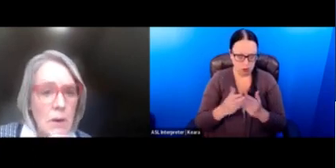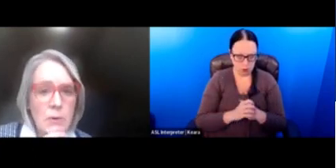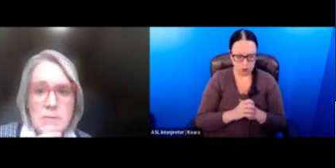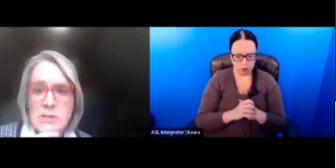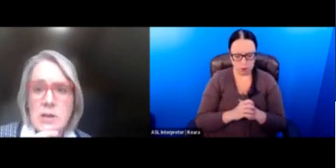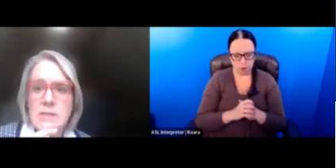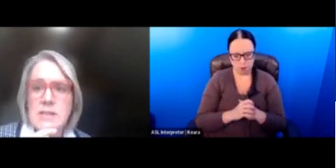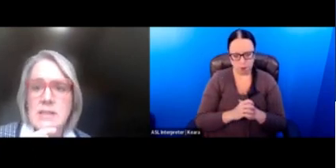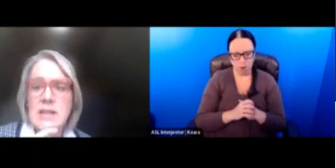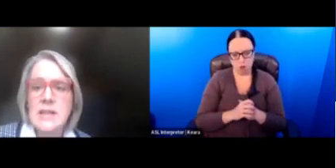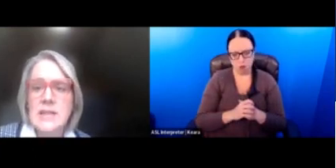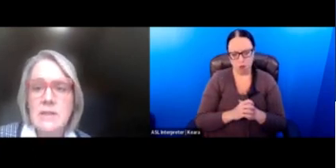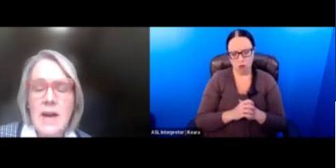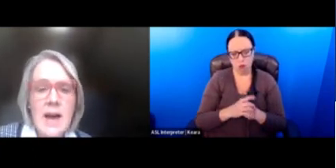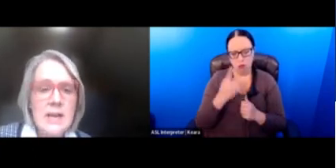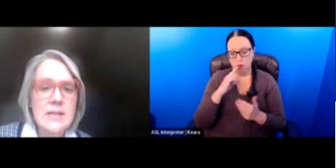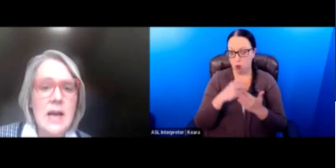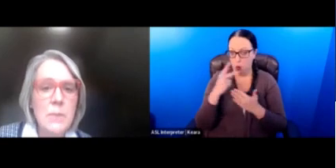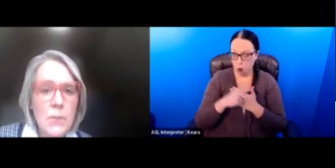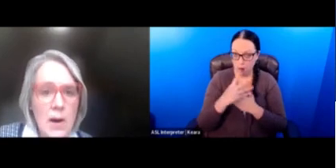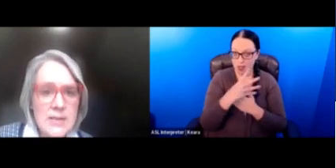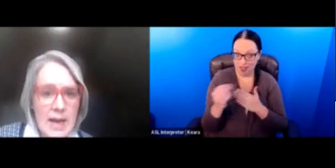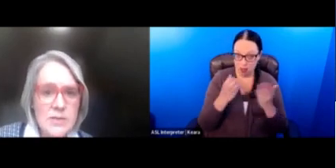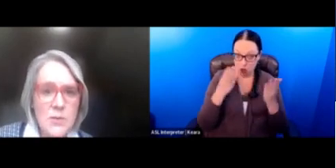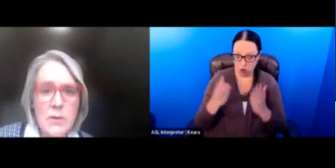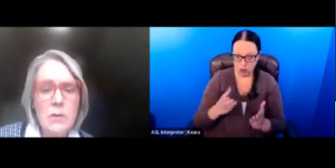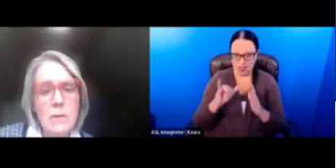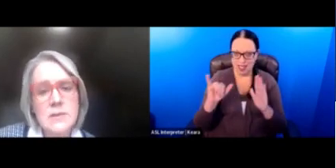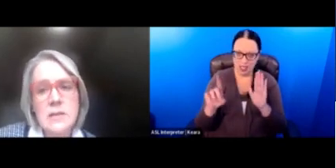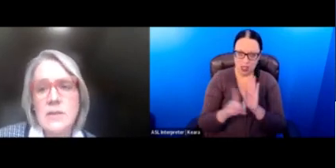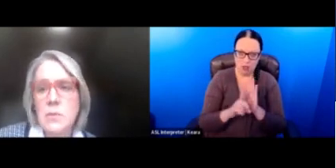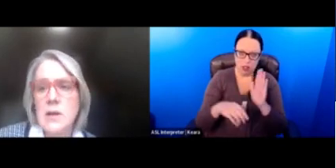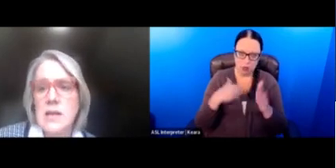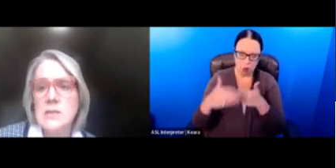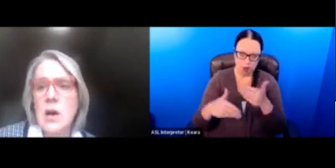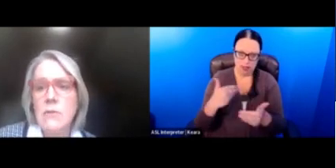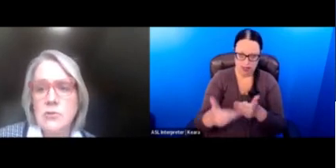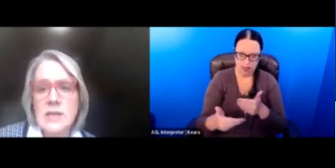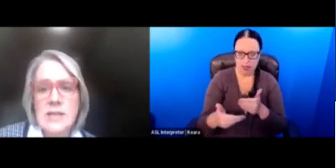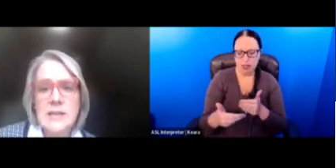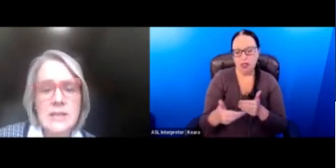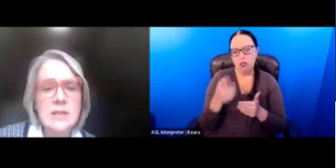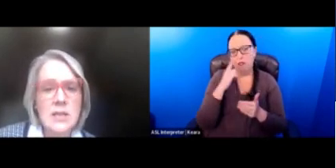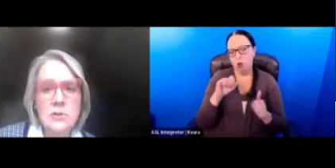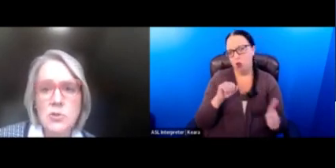addressing dignity and choice through the Comprehensive Assessment the person's their